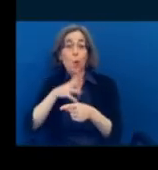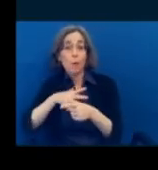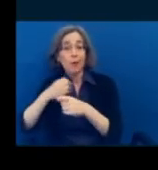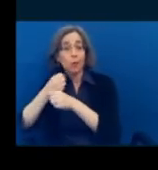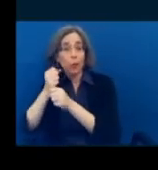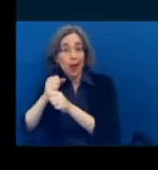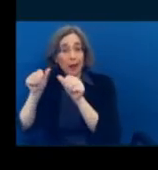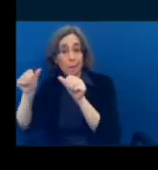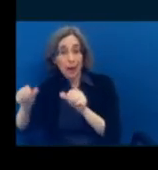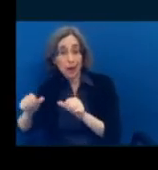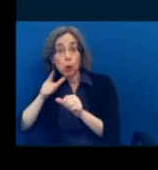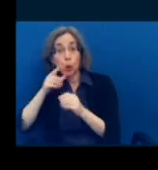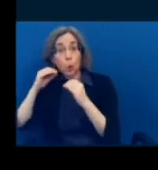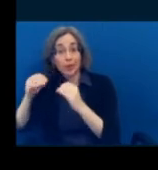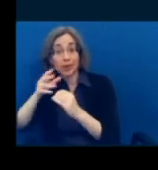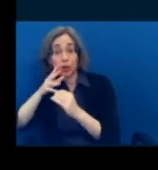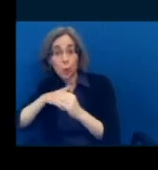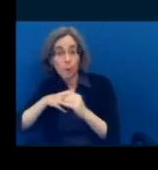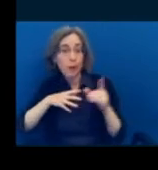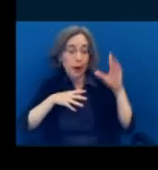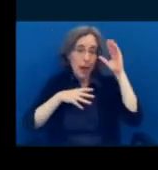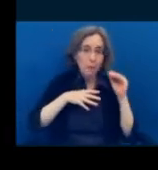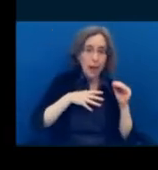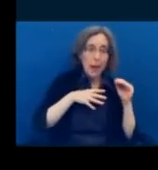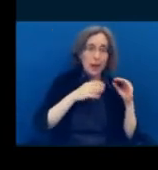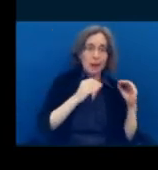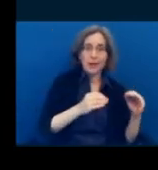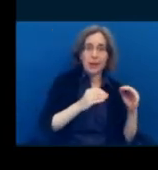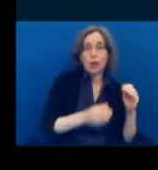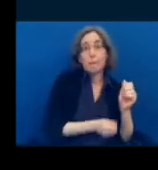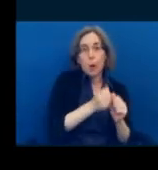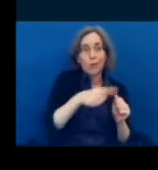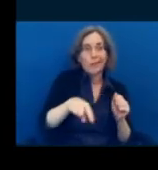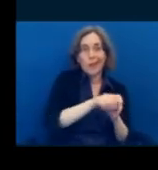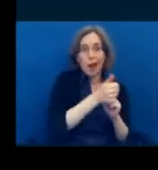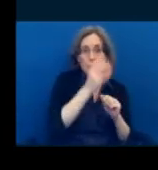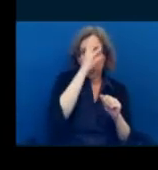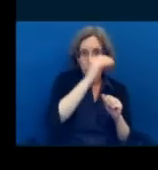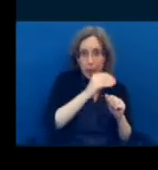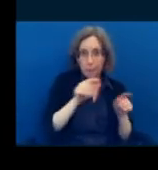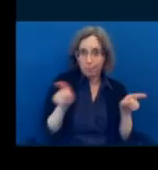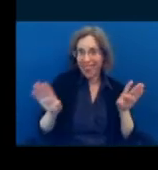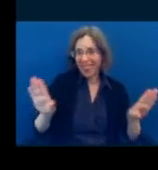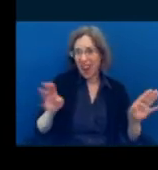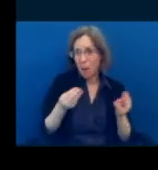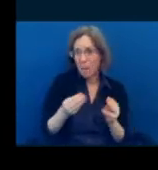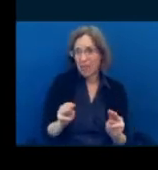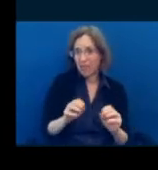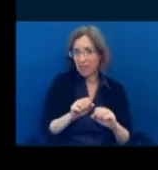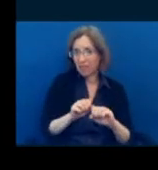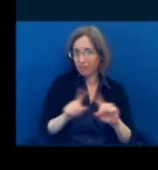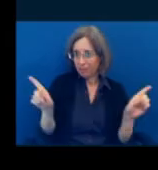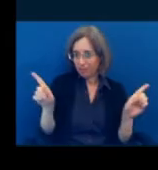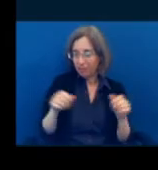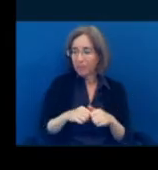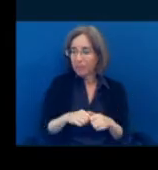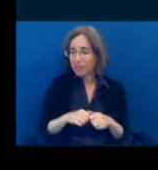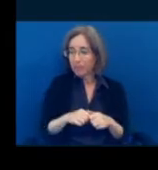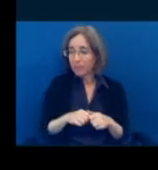AND MEN TEACHING MOSTLY MEN. BUT REALLY STOOD OUT IN PARTICULAR WAS THAT THIS WAS A